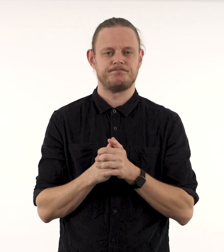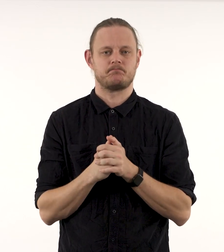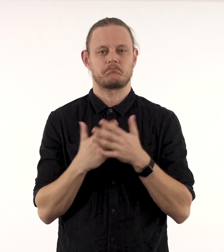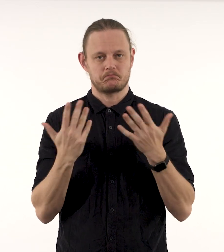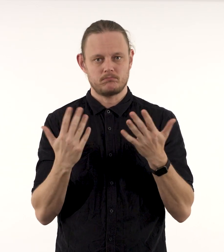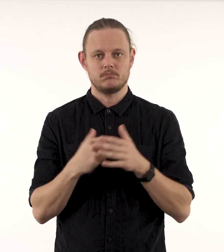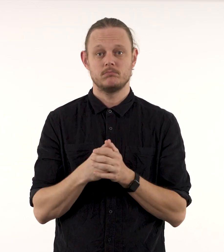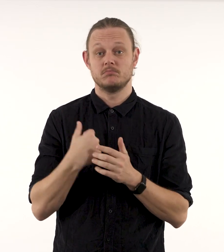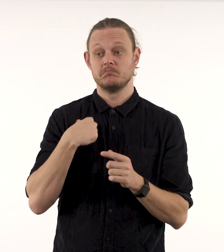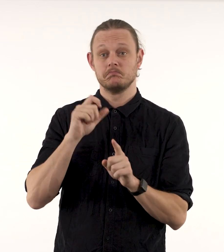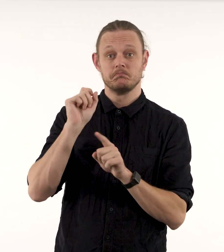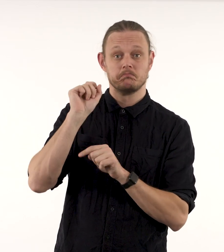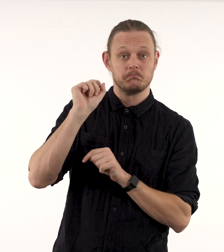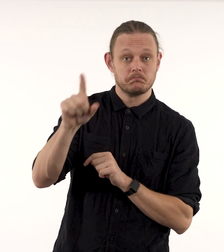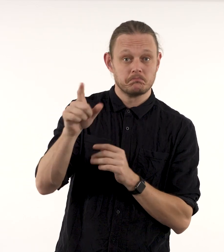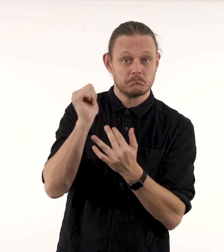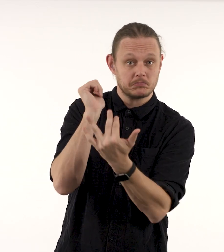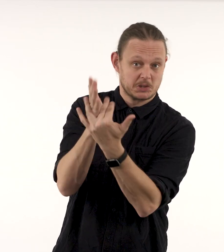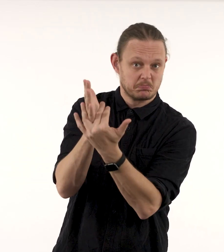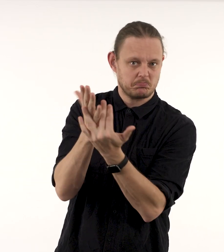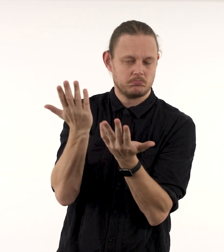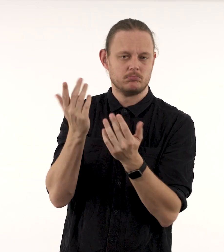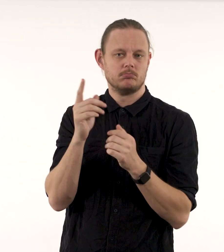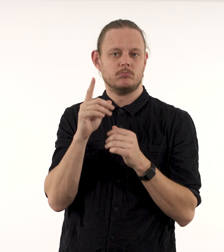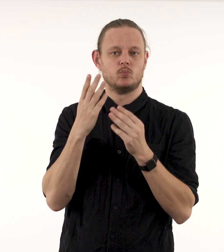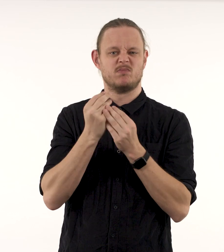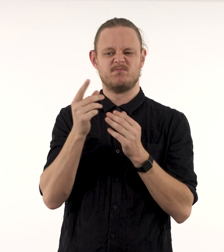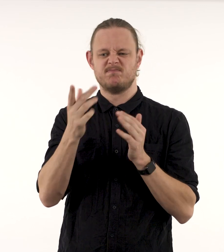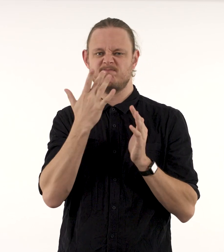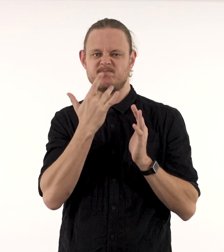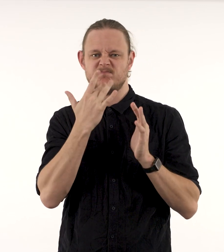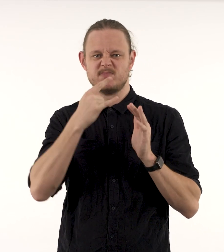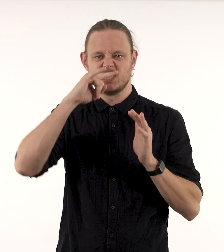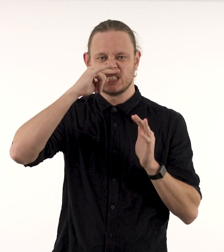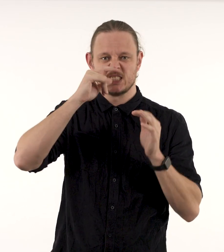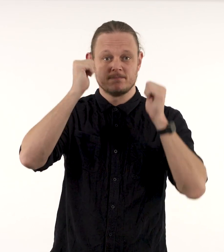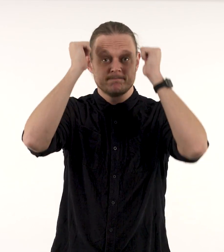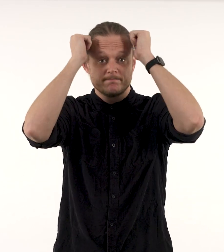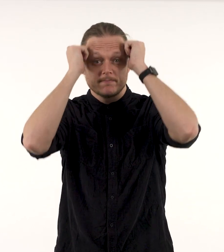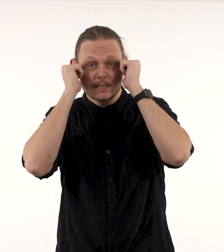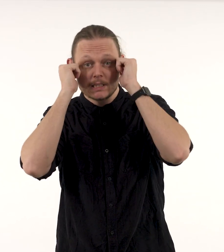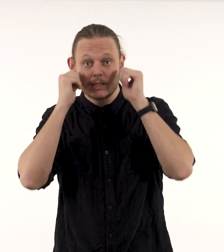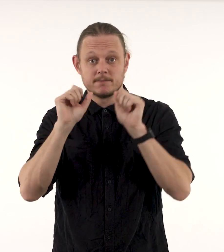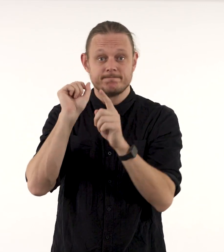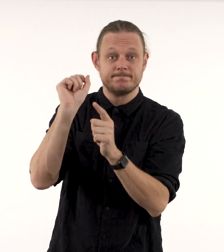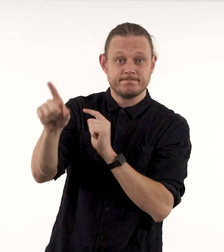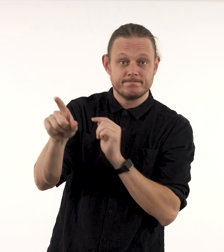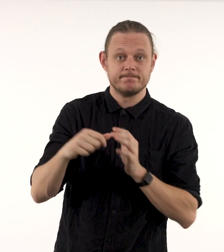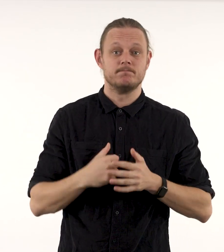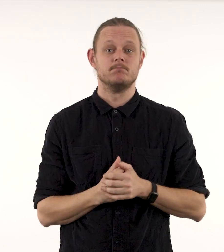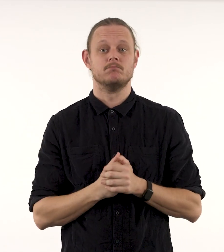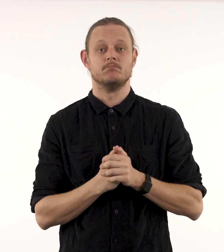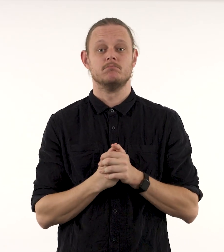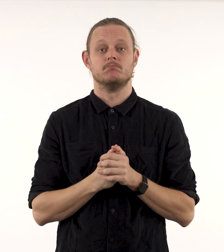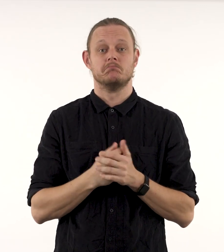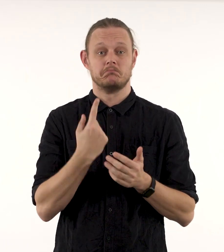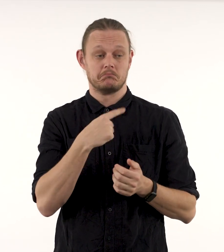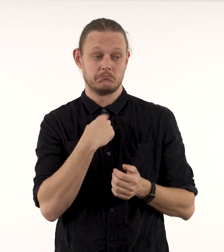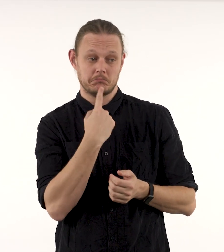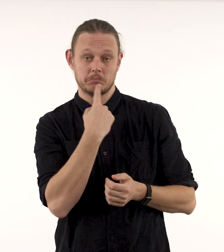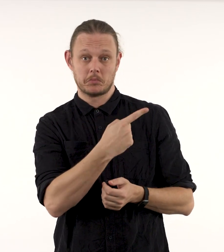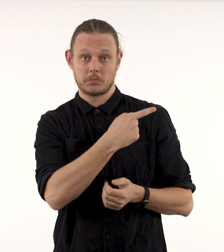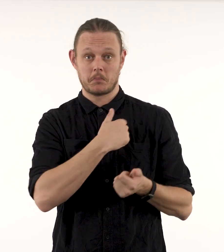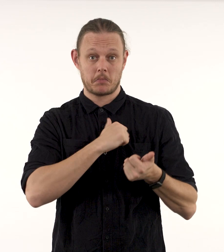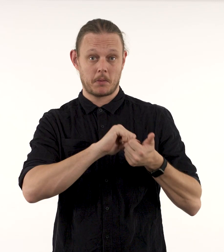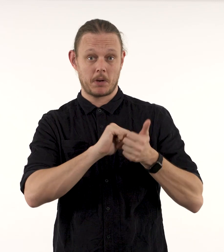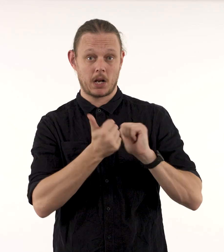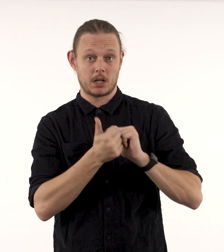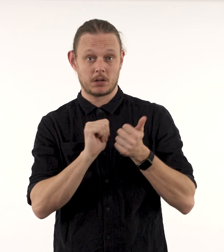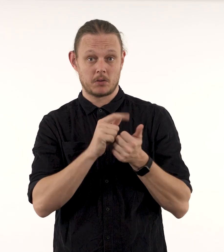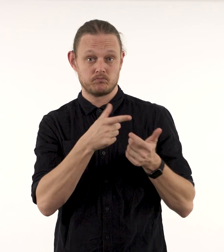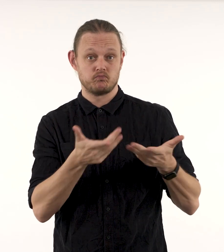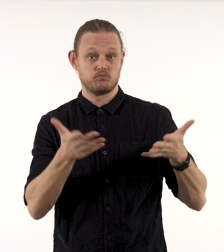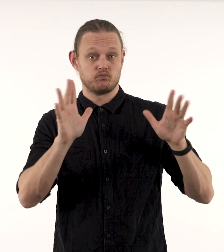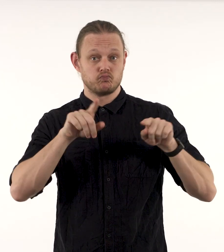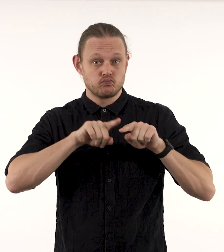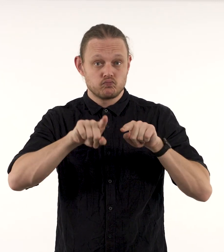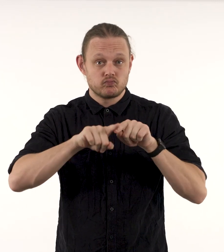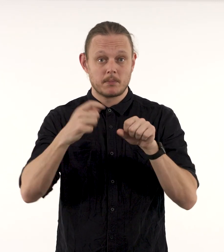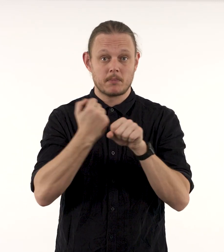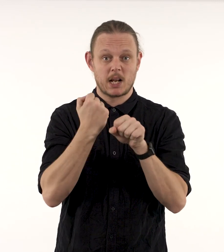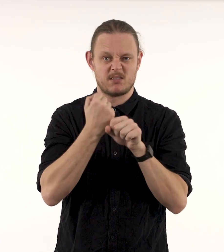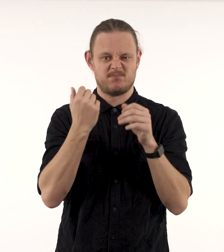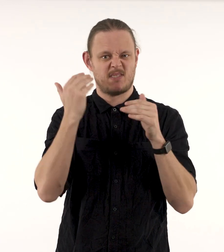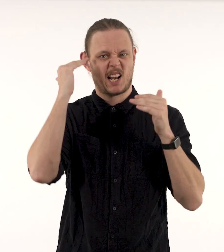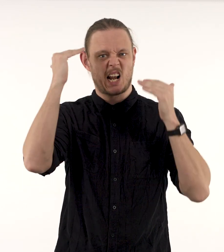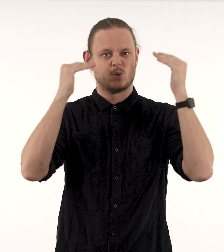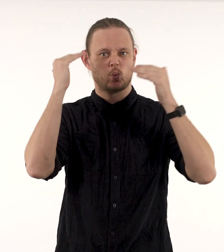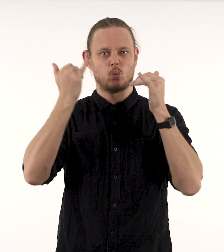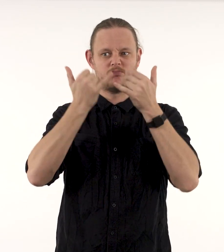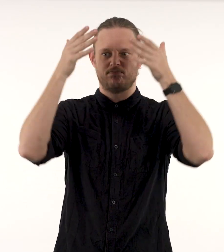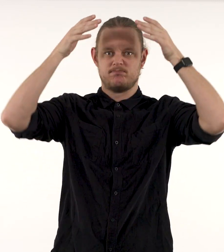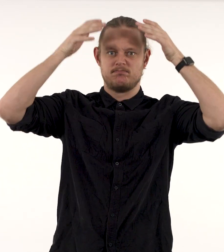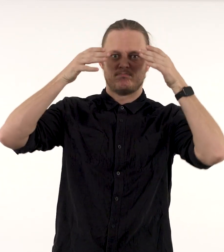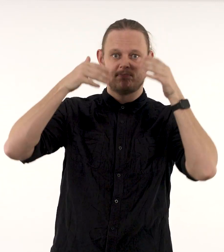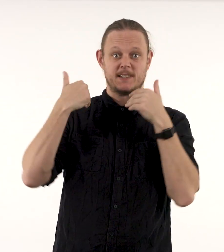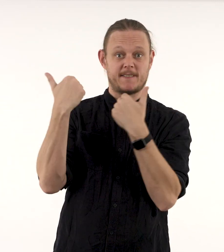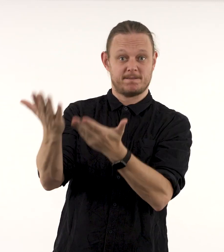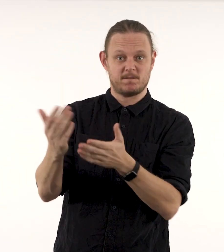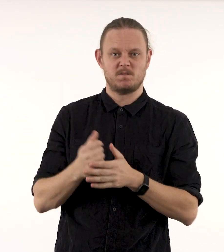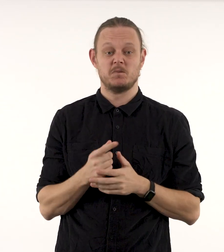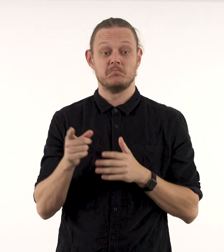so I sent him a crappy mock-up of him spliced into a child's pig beanie and said that my partner Nat would knit the real thing.